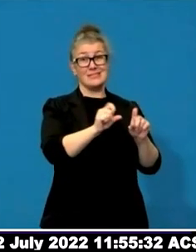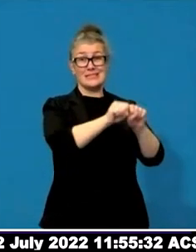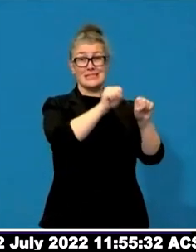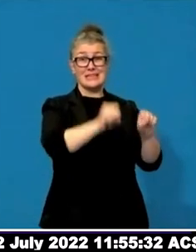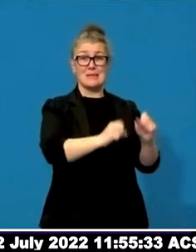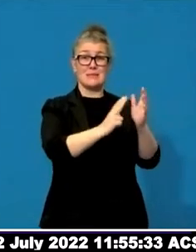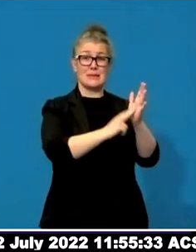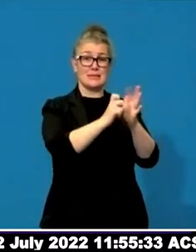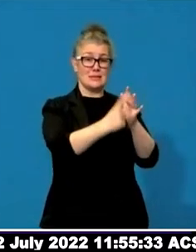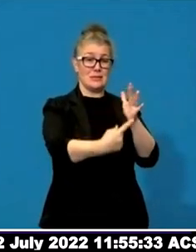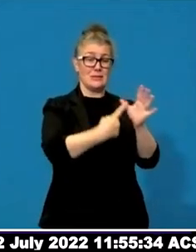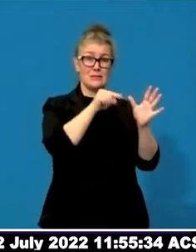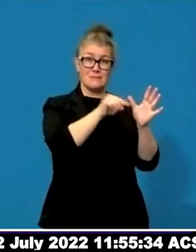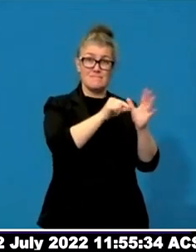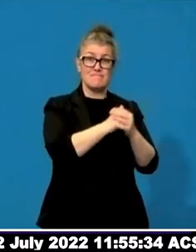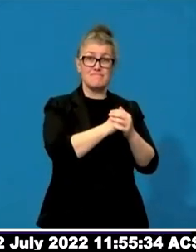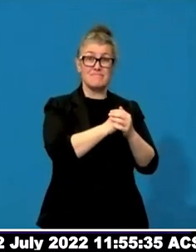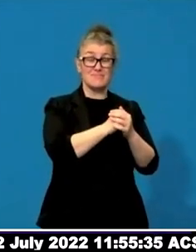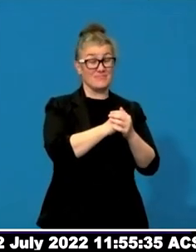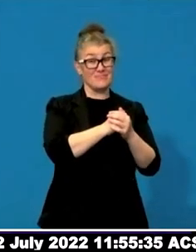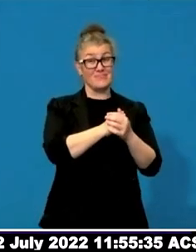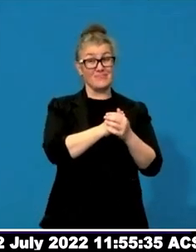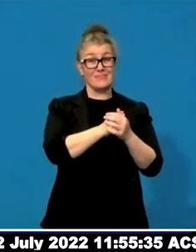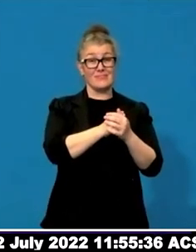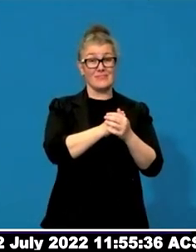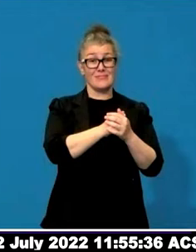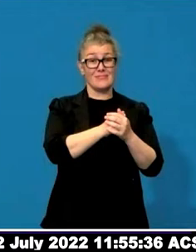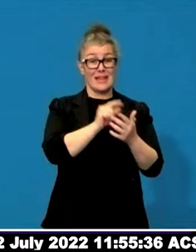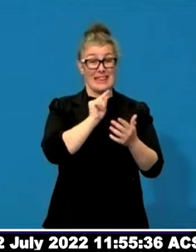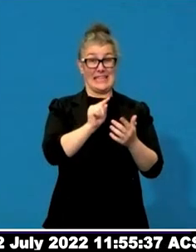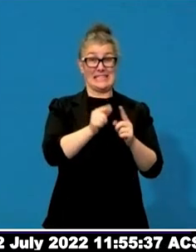this is a really classic example where we can't get answers